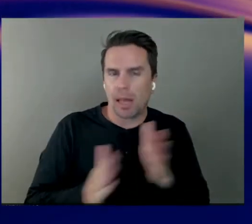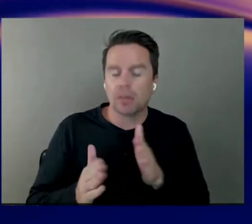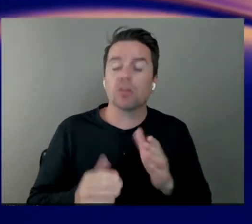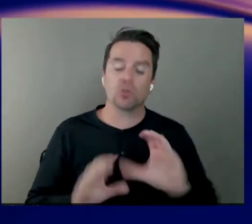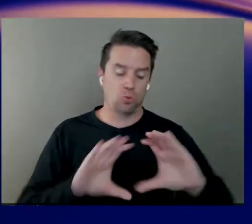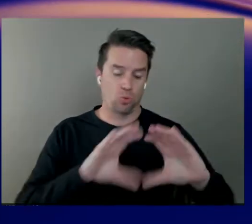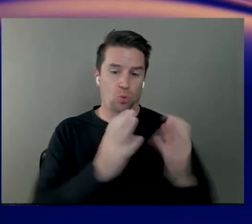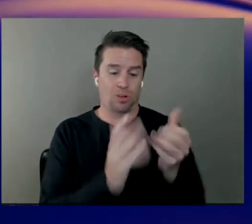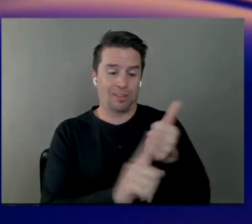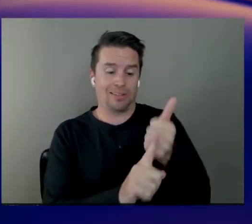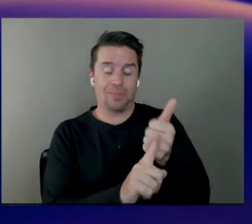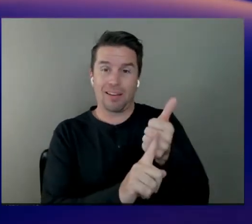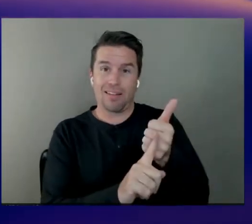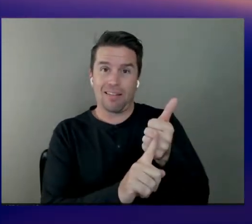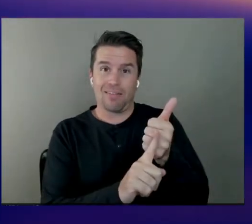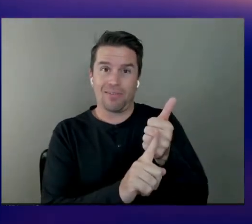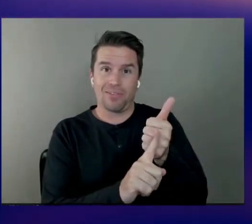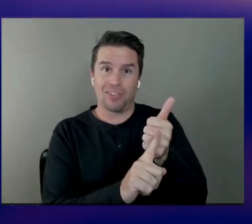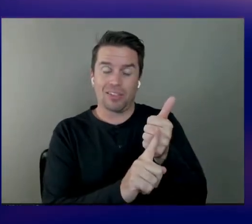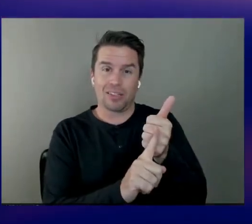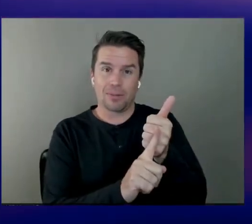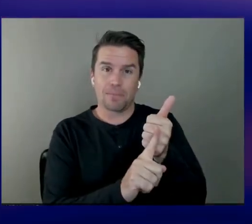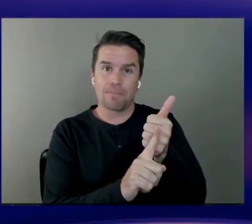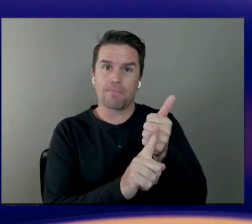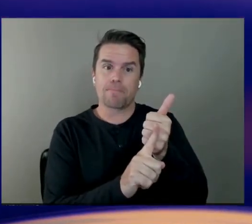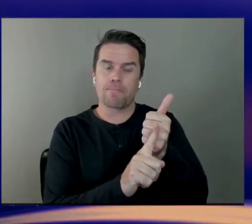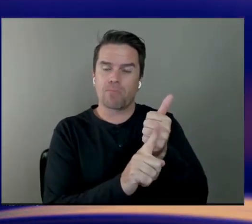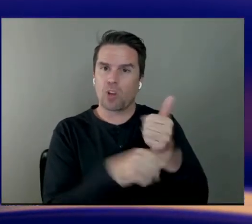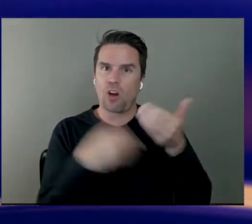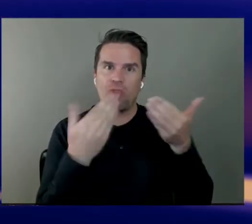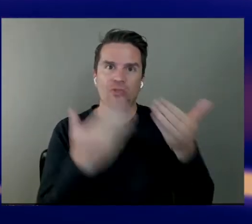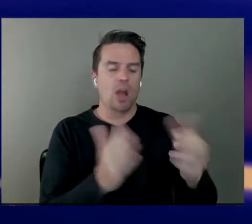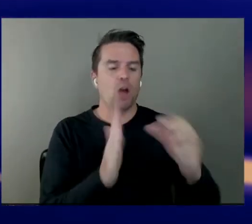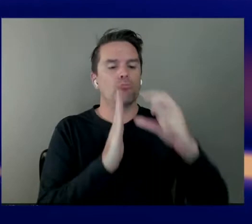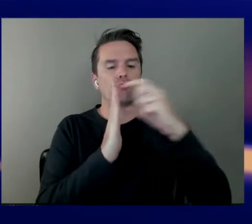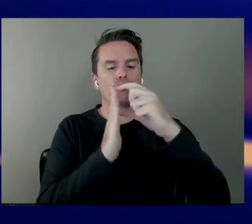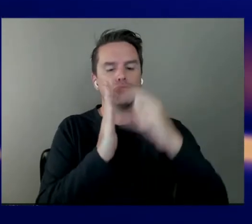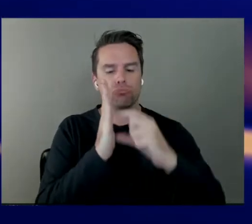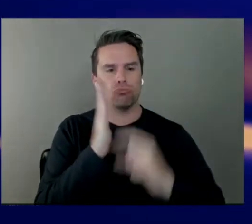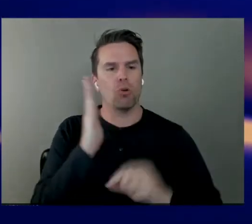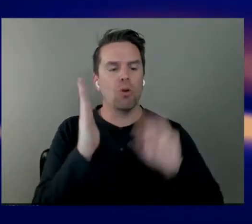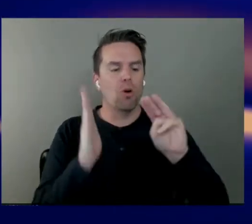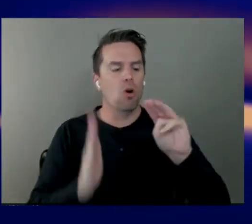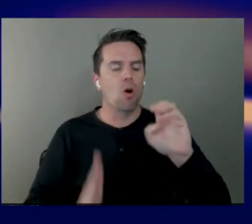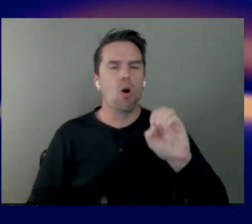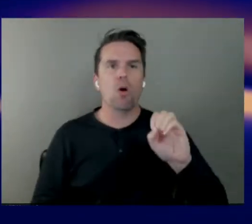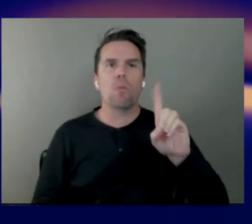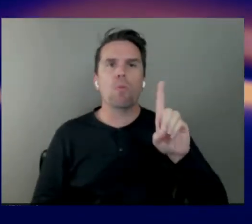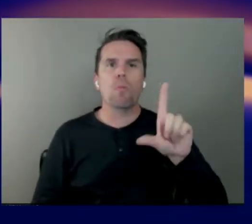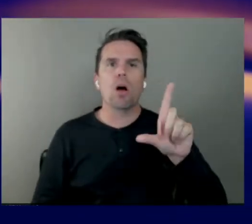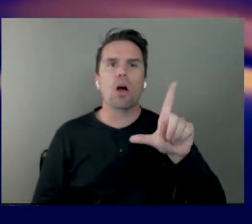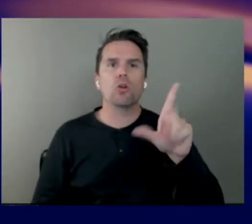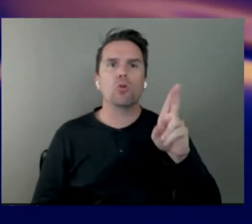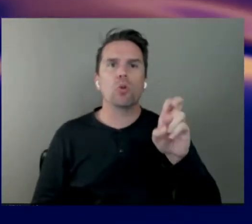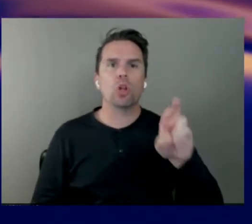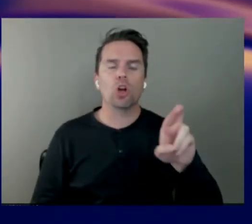are there, and they're modular, they're self-paced, so you don't have to you know,